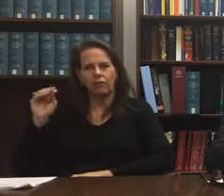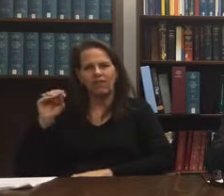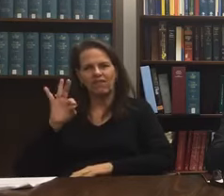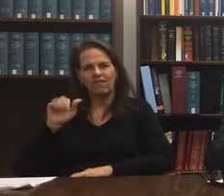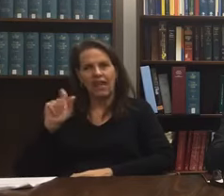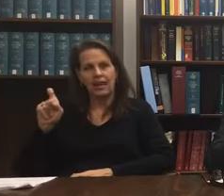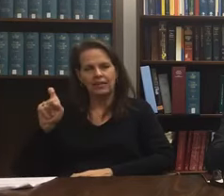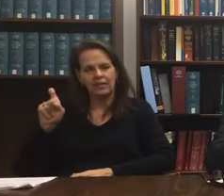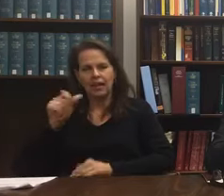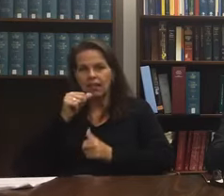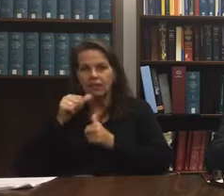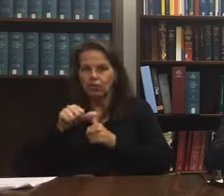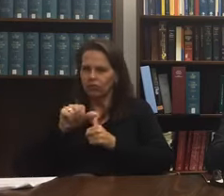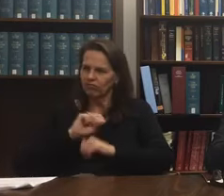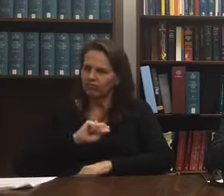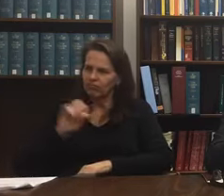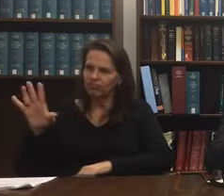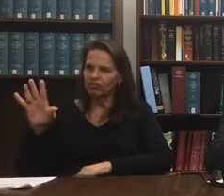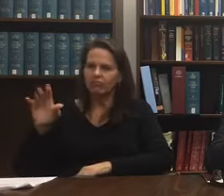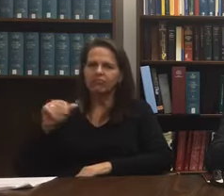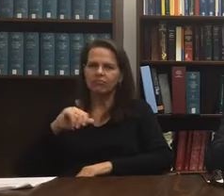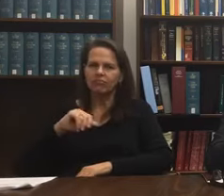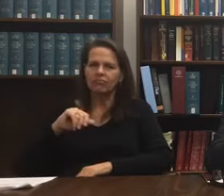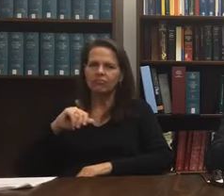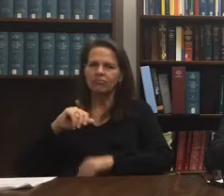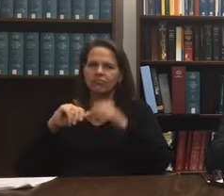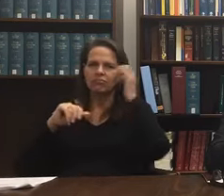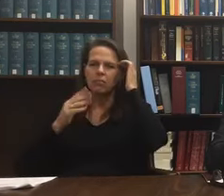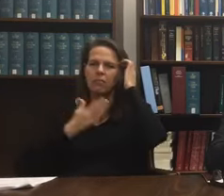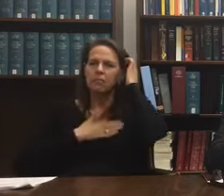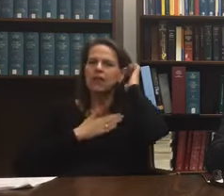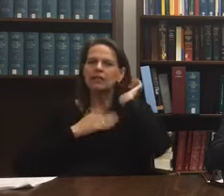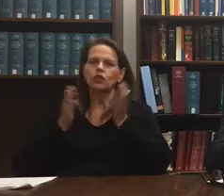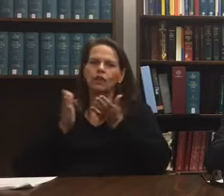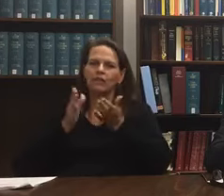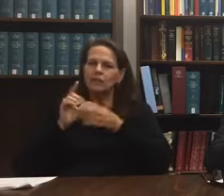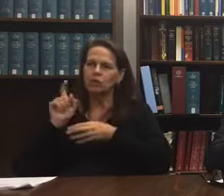letter saying my you know my services are supposed to be continued they were